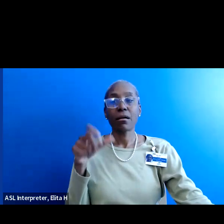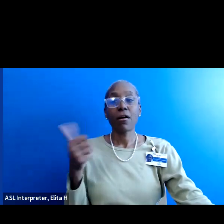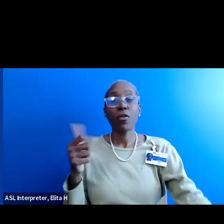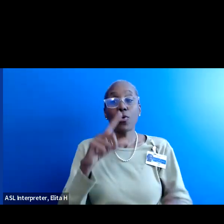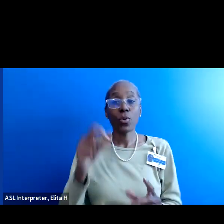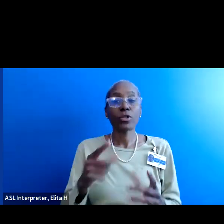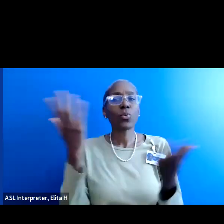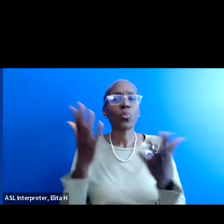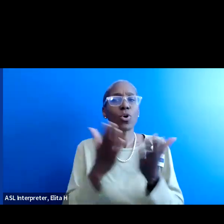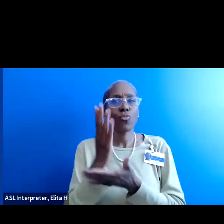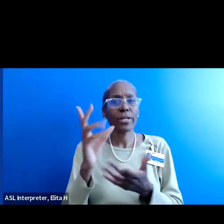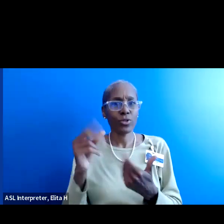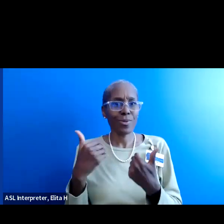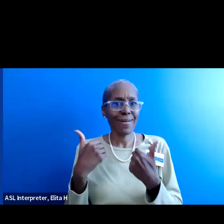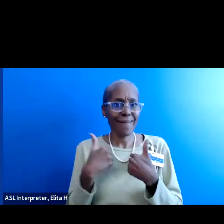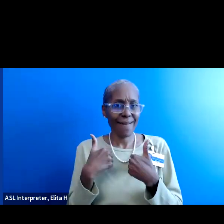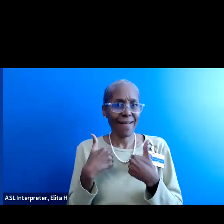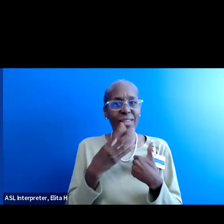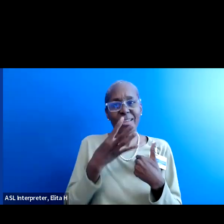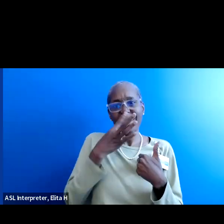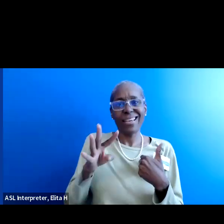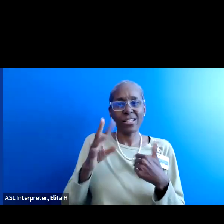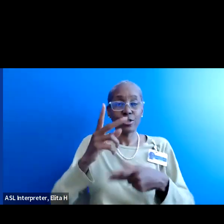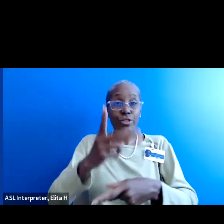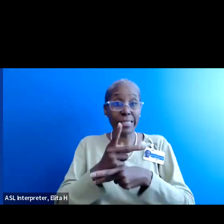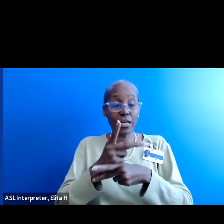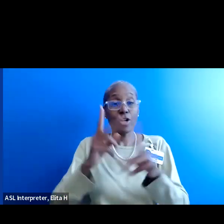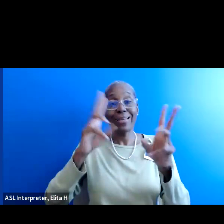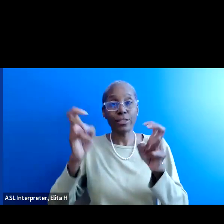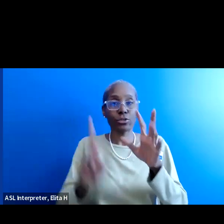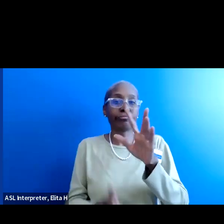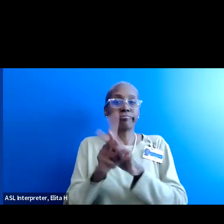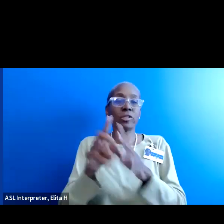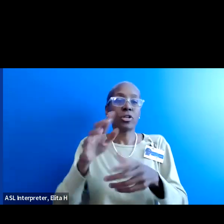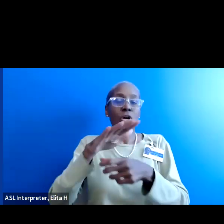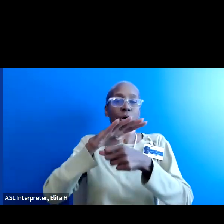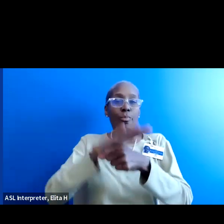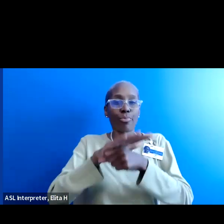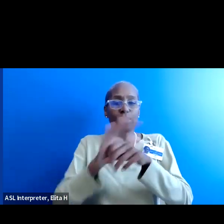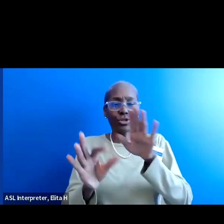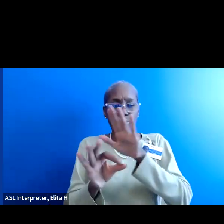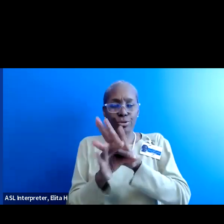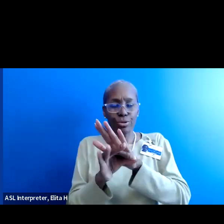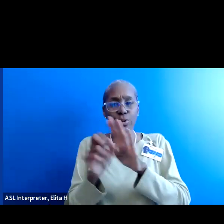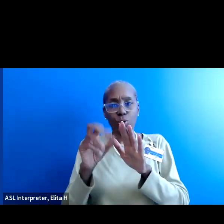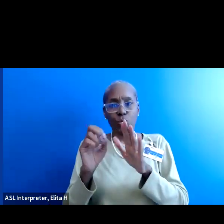What rights do I have when negligent care issues create a pressure sore to be ignored. It developed into an abscess.